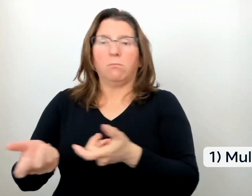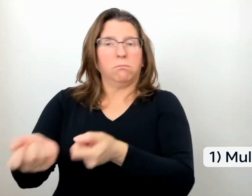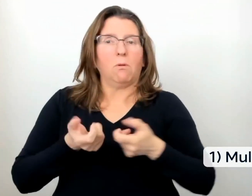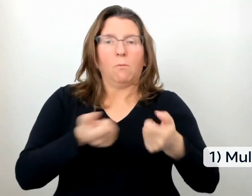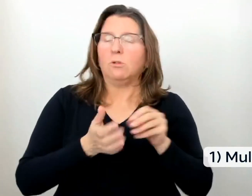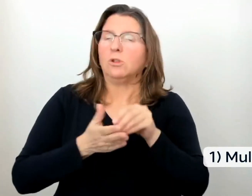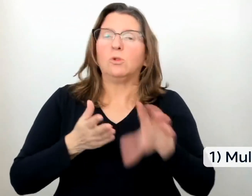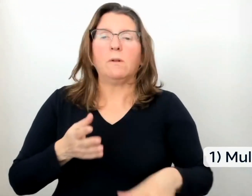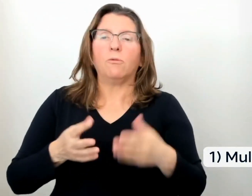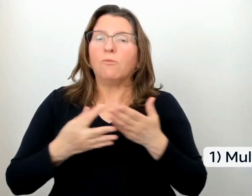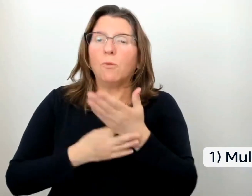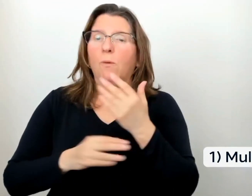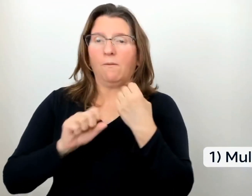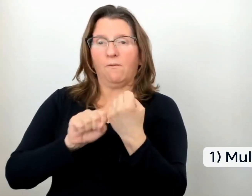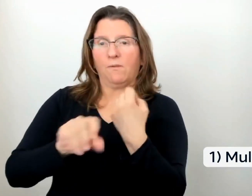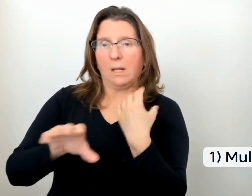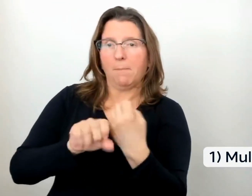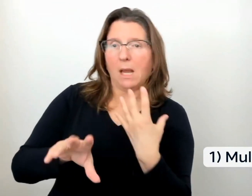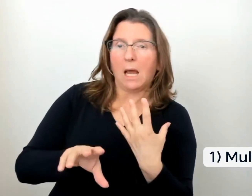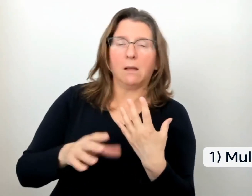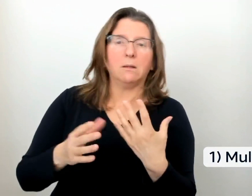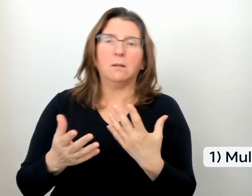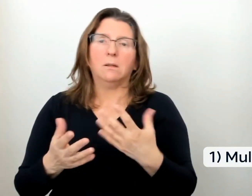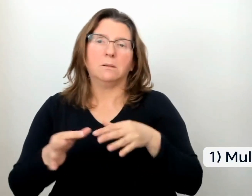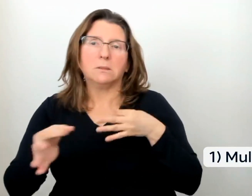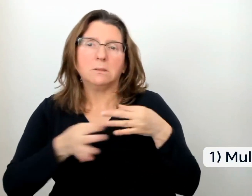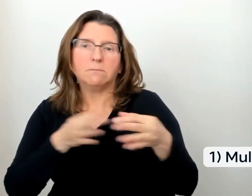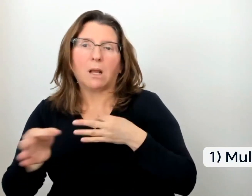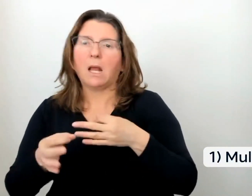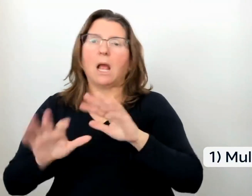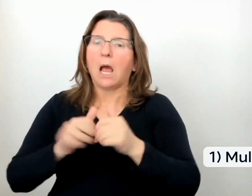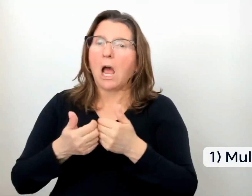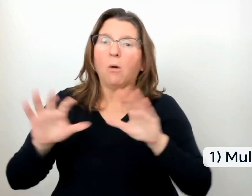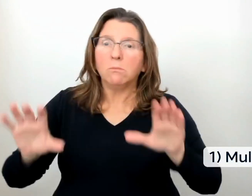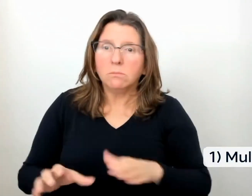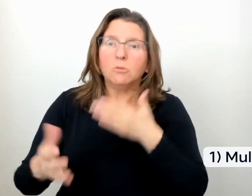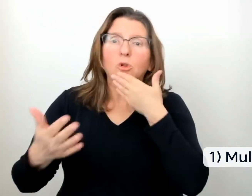Motivation can be enhanced and maintained by giving individual feedback.